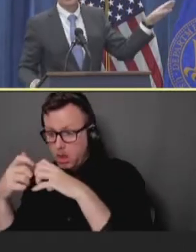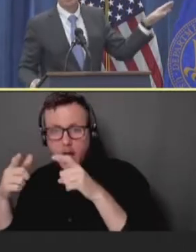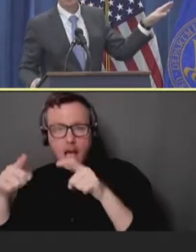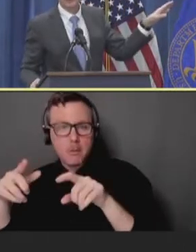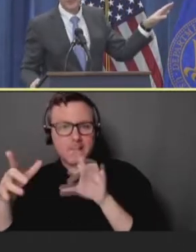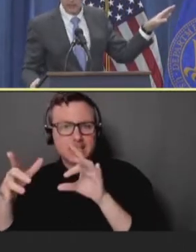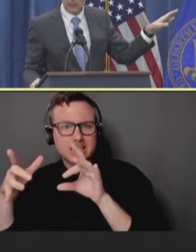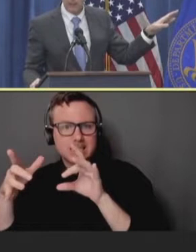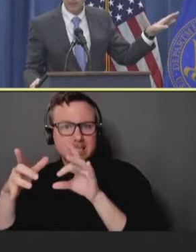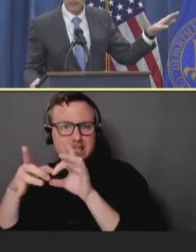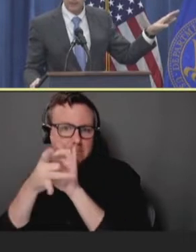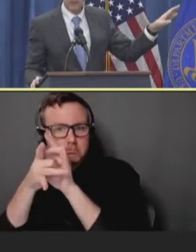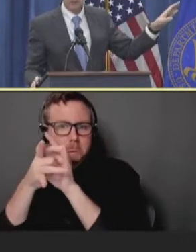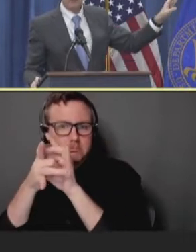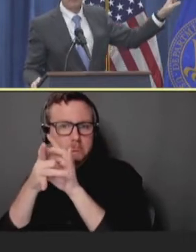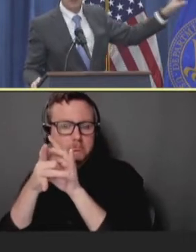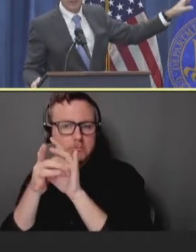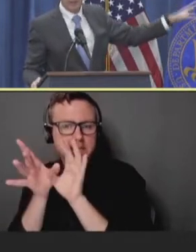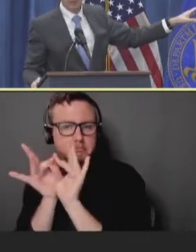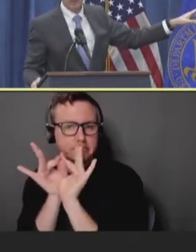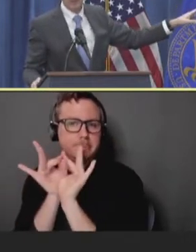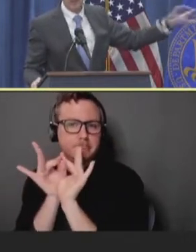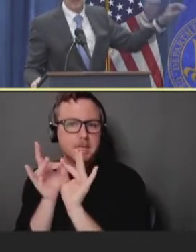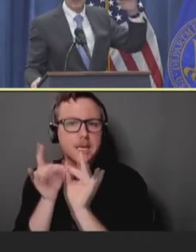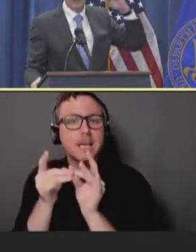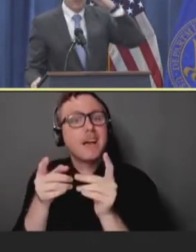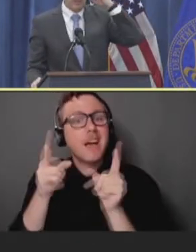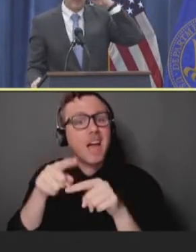And over decades, you develop amyloid plaques.